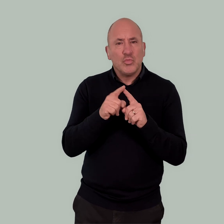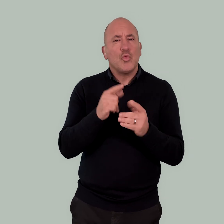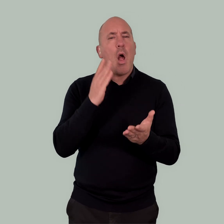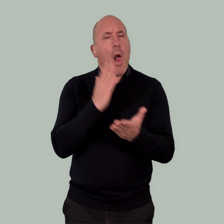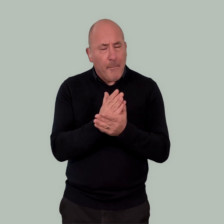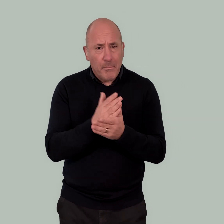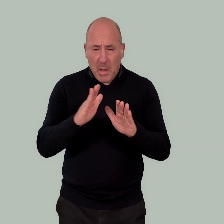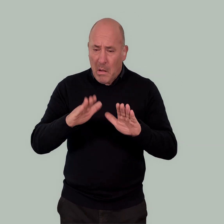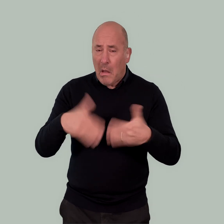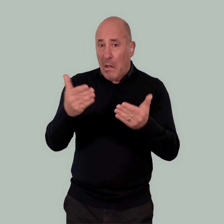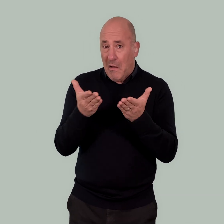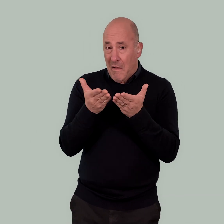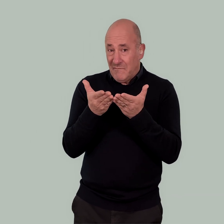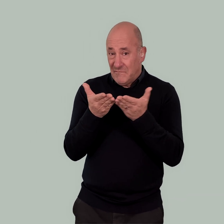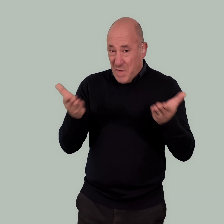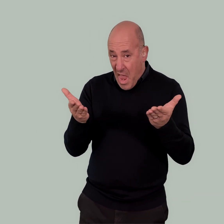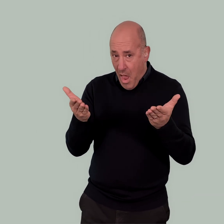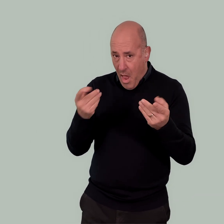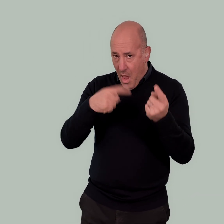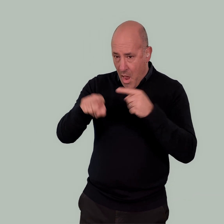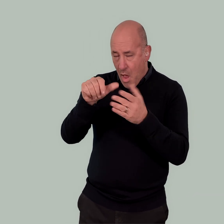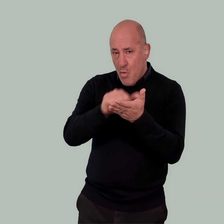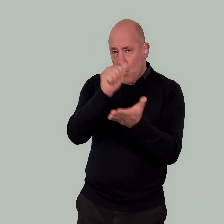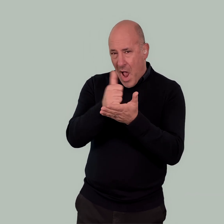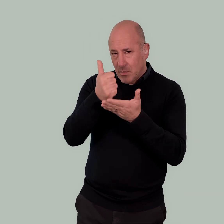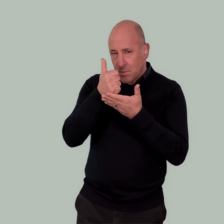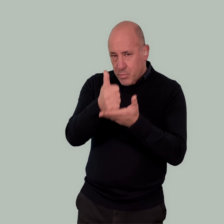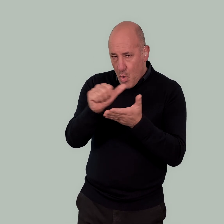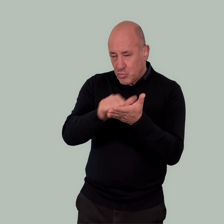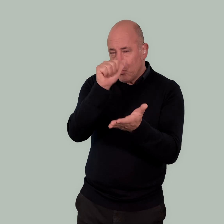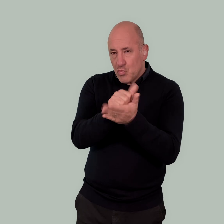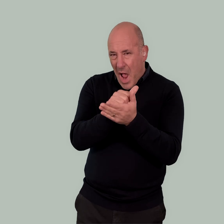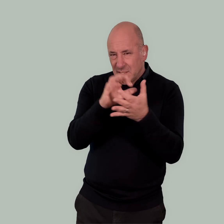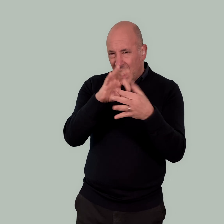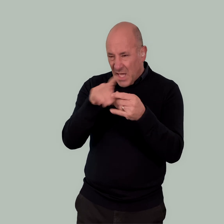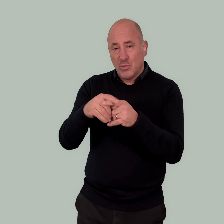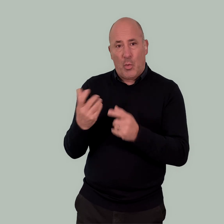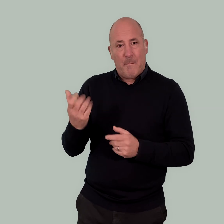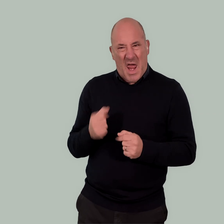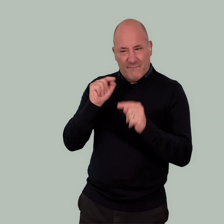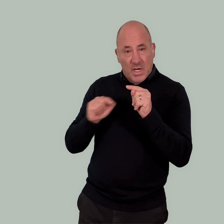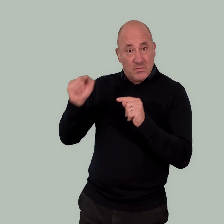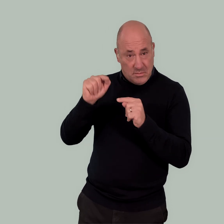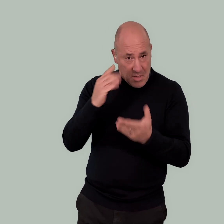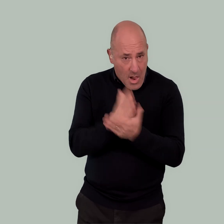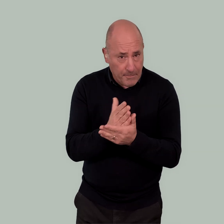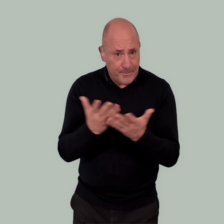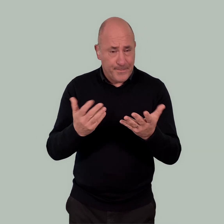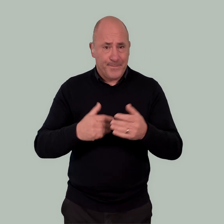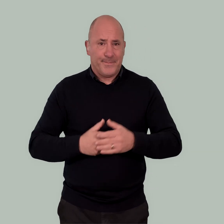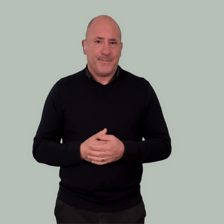and provide fair access to the right support at the right level across the benefits system?